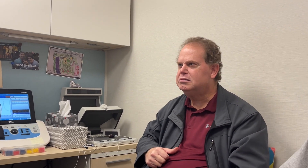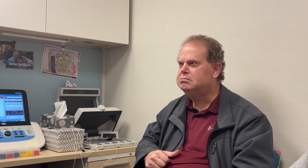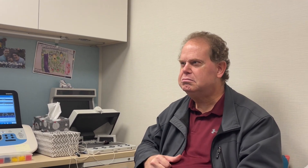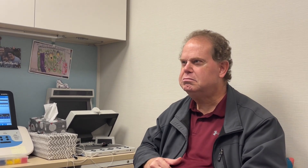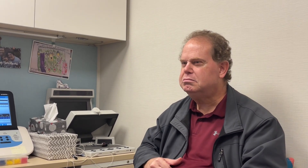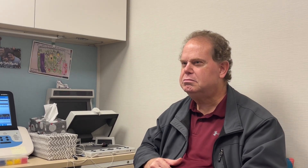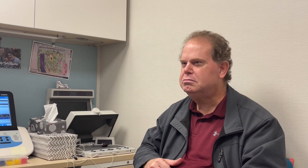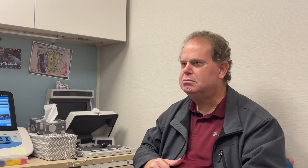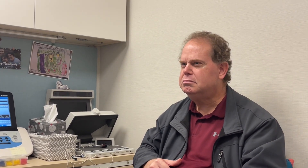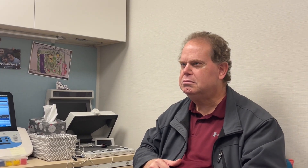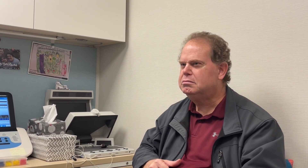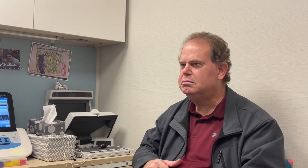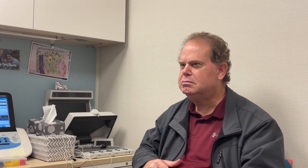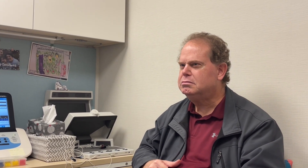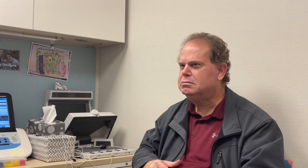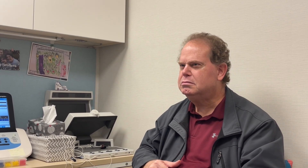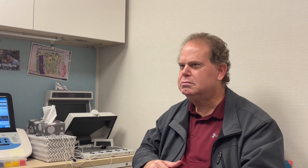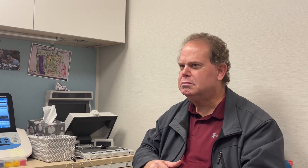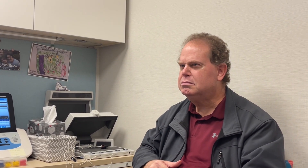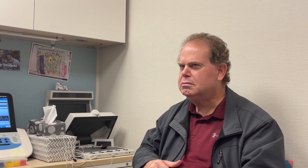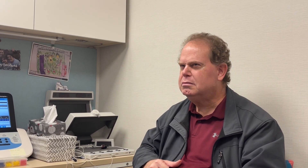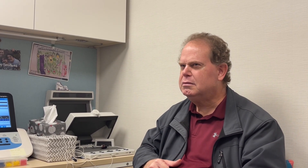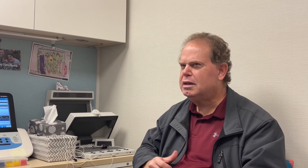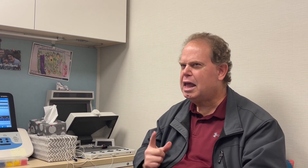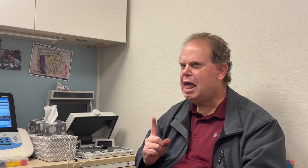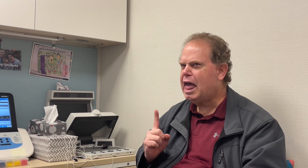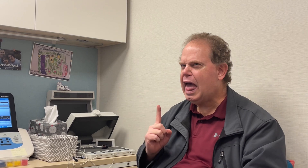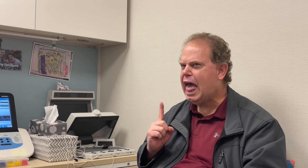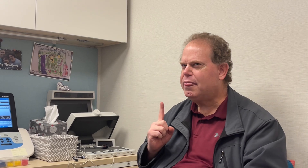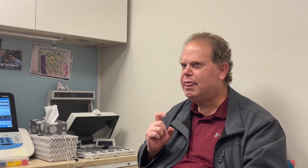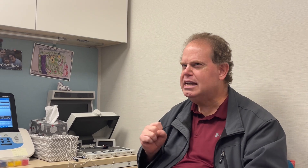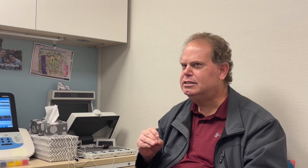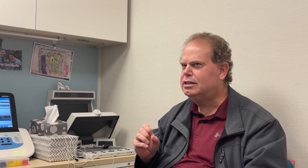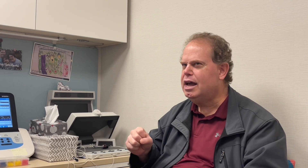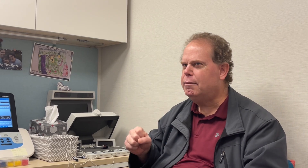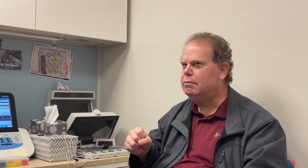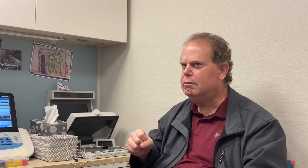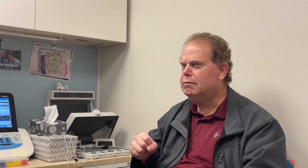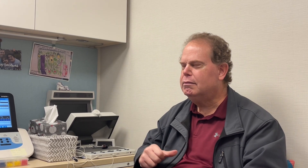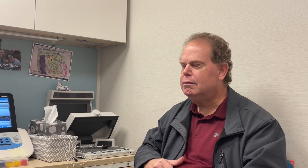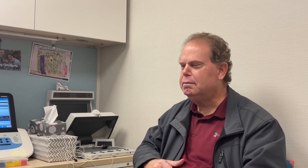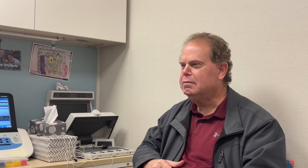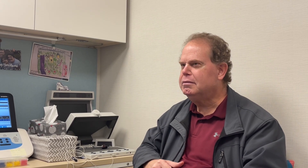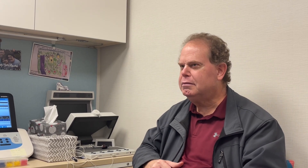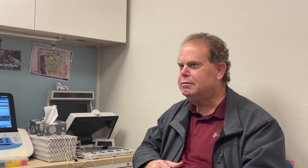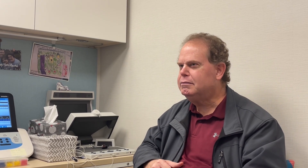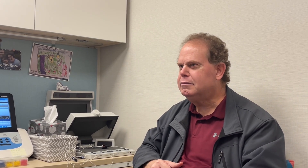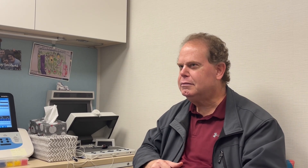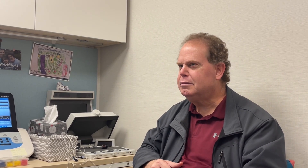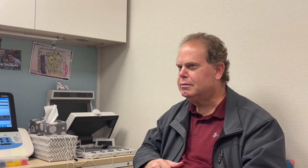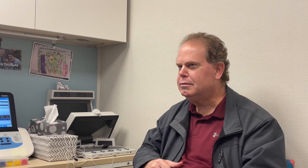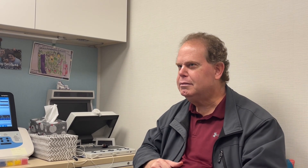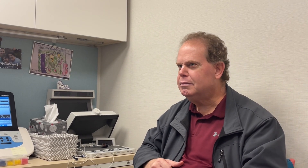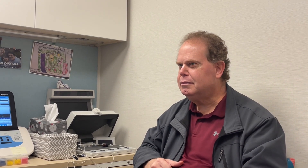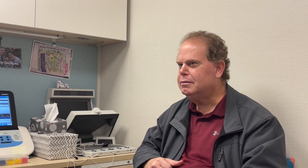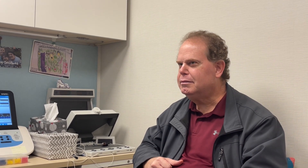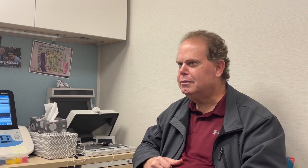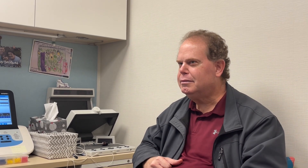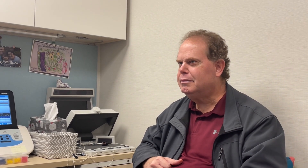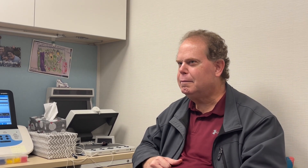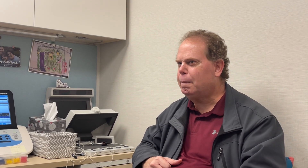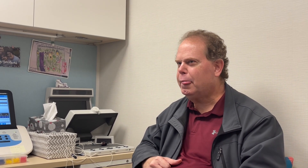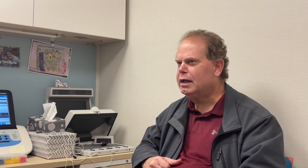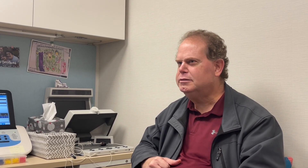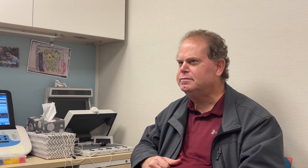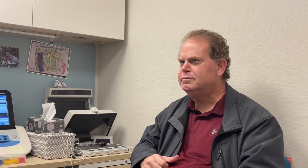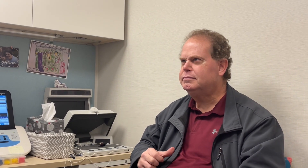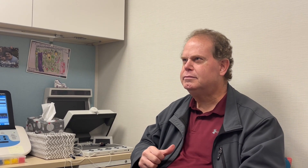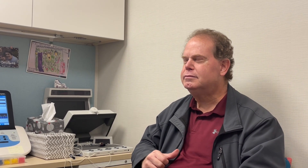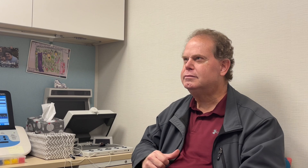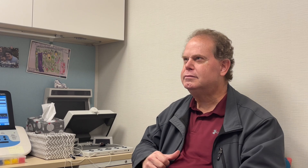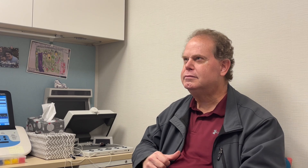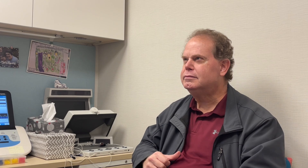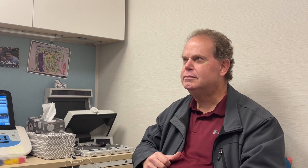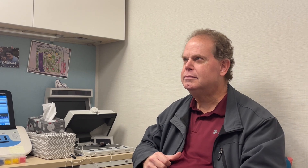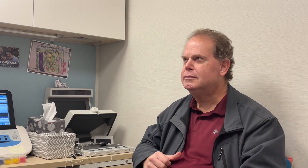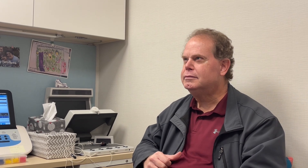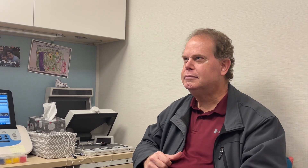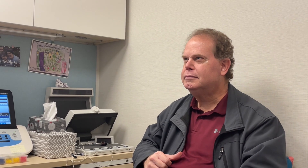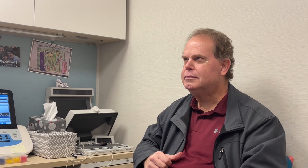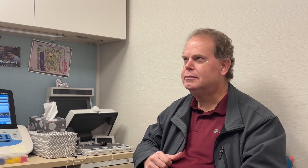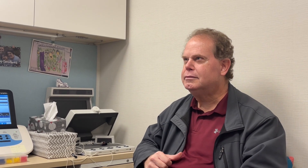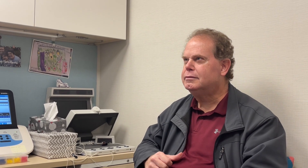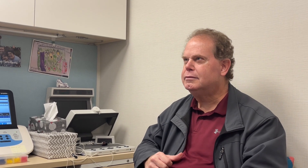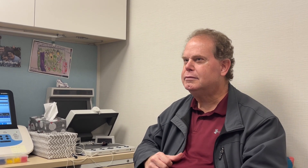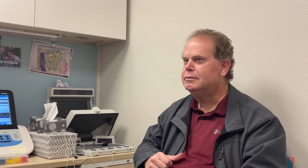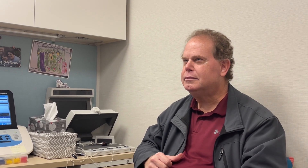two three one two three yeah yeah I think so yeah what does it sound like to you one two 3 one two